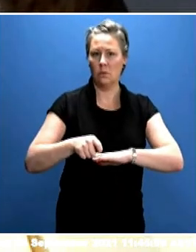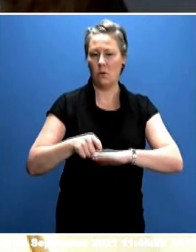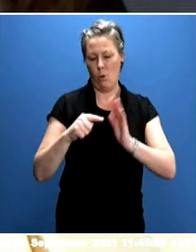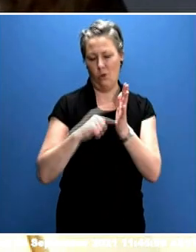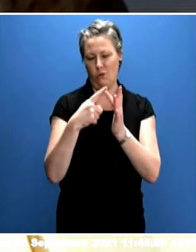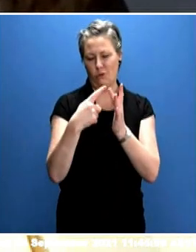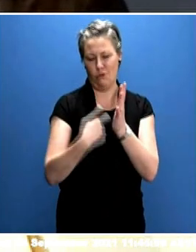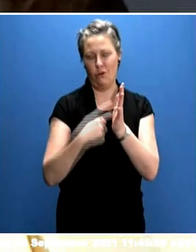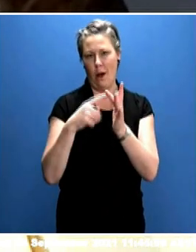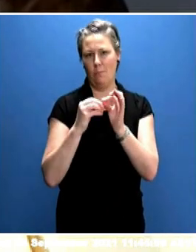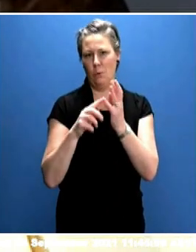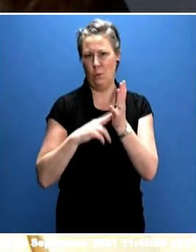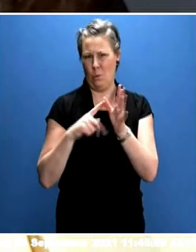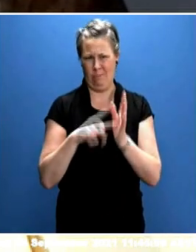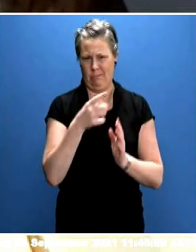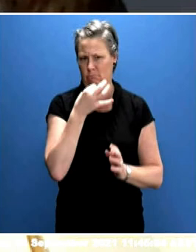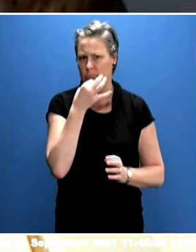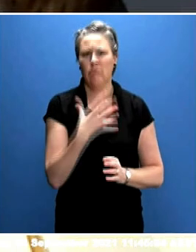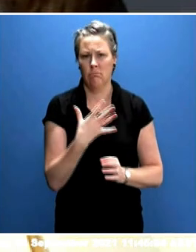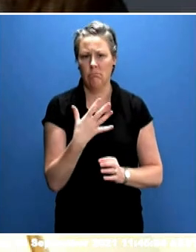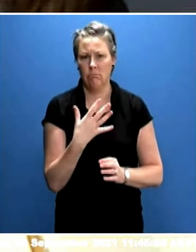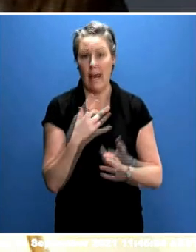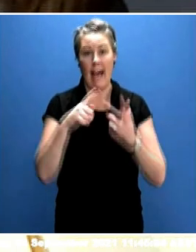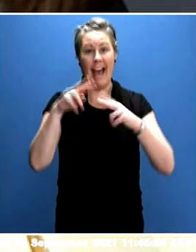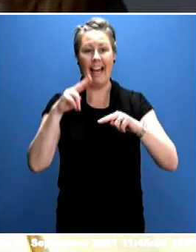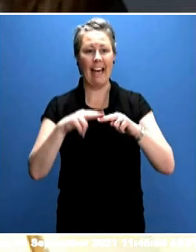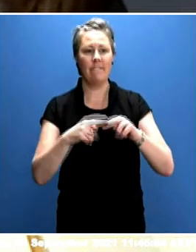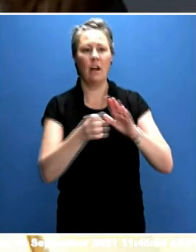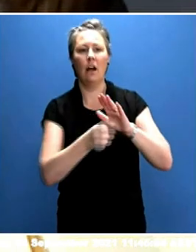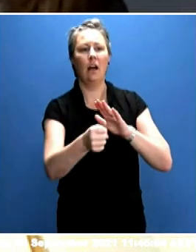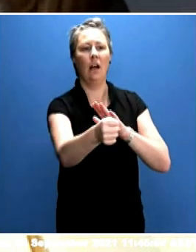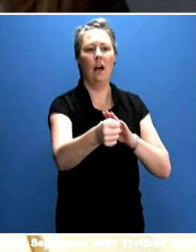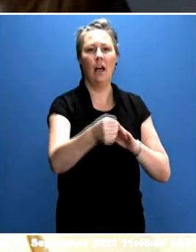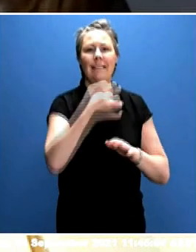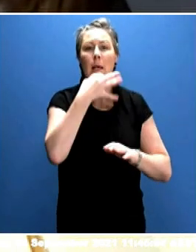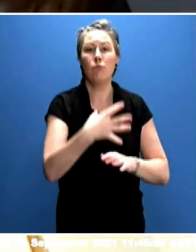happening very often. If the child is in provisional care, then the Department must get an order